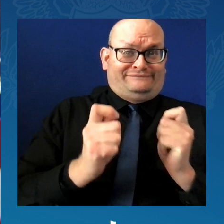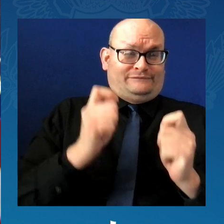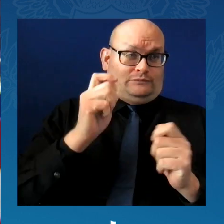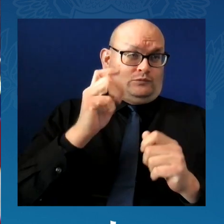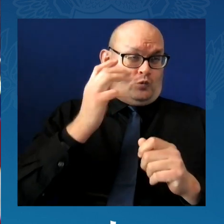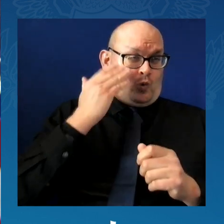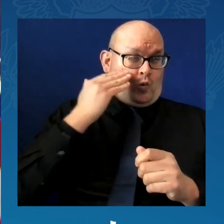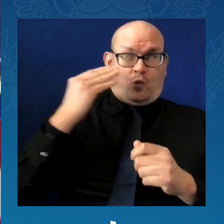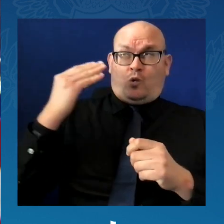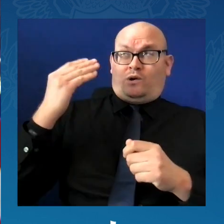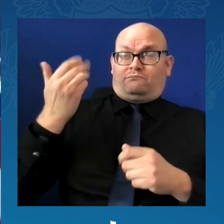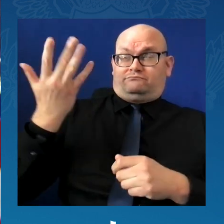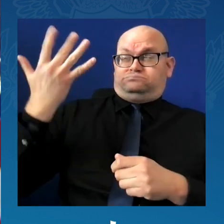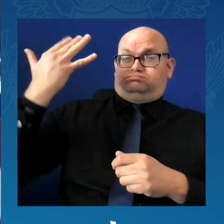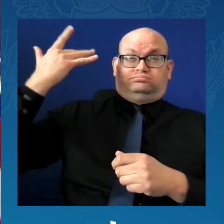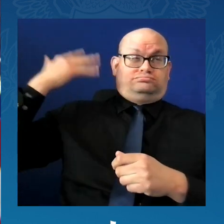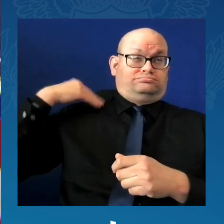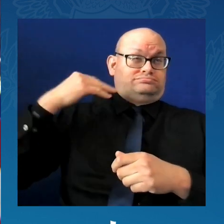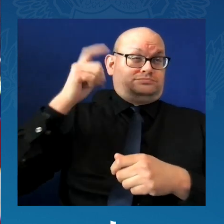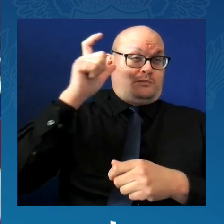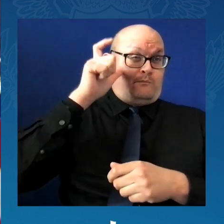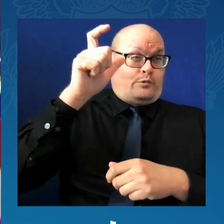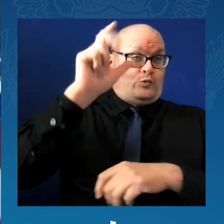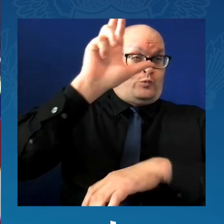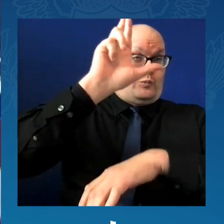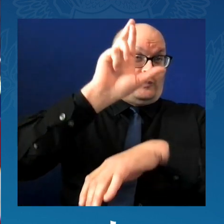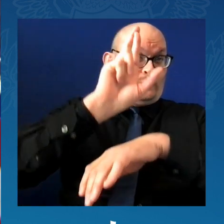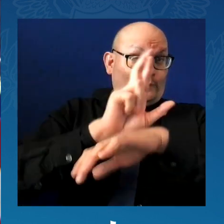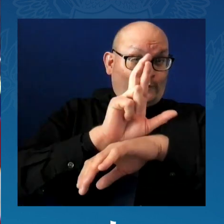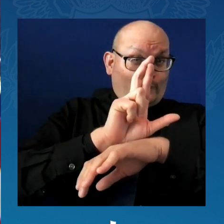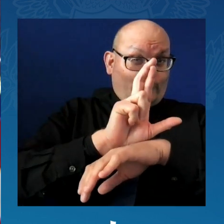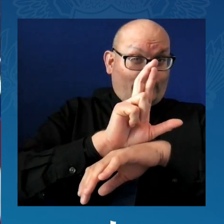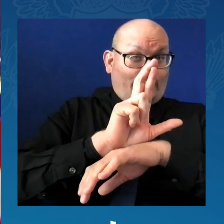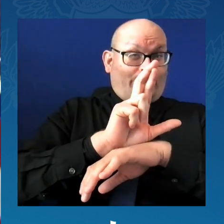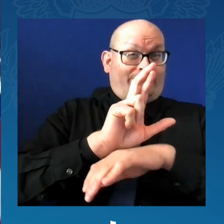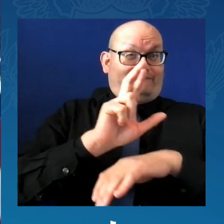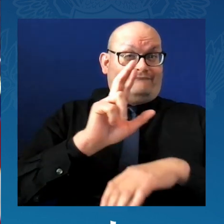We have traveled billions of miles into the unknown,